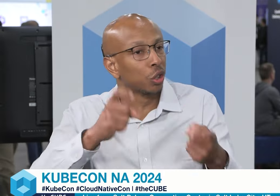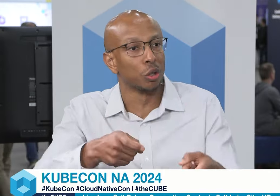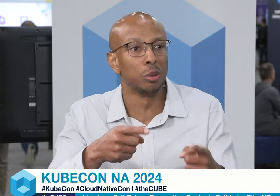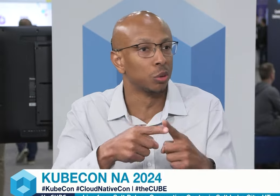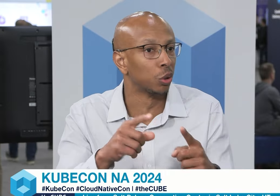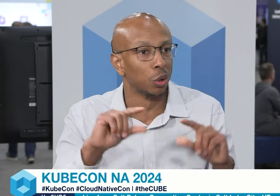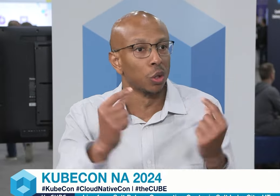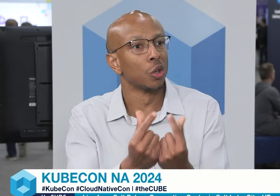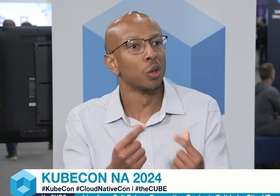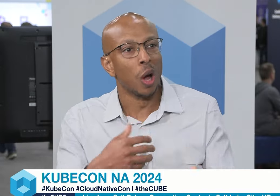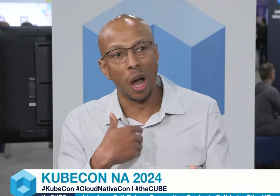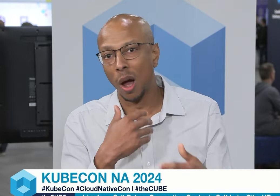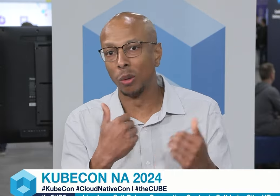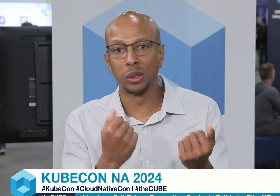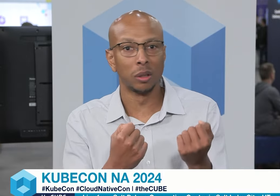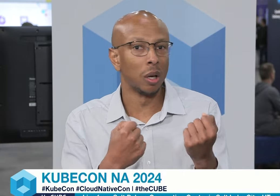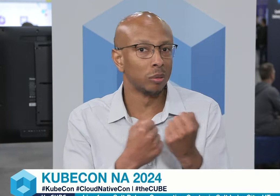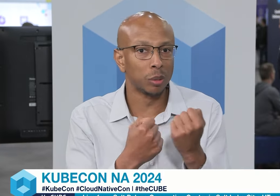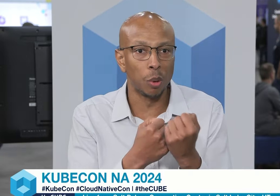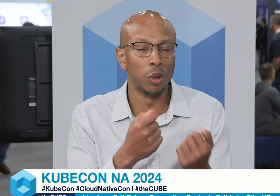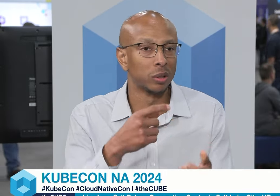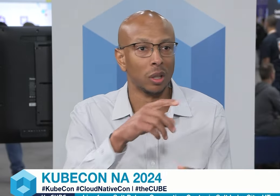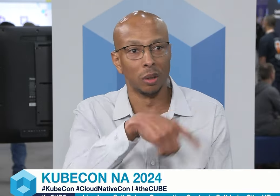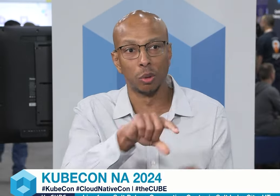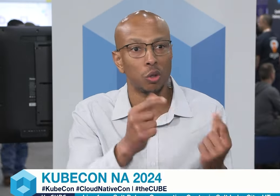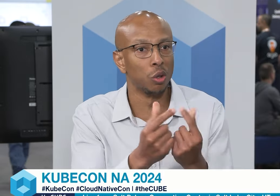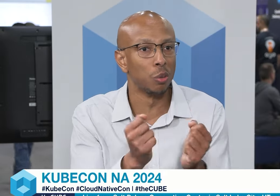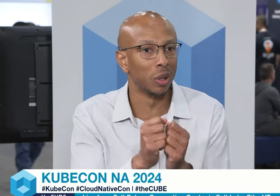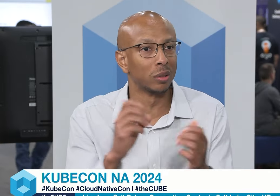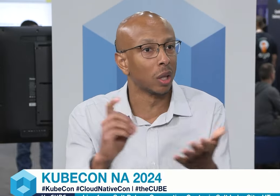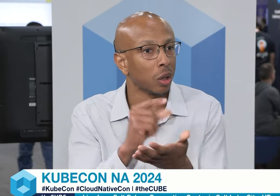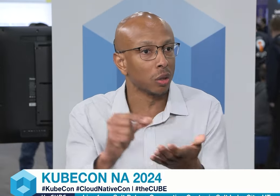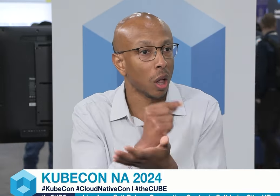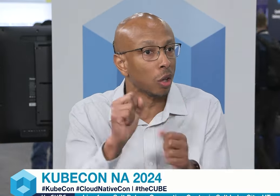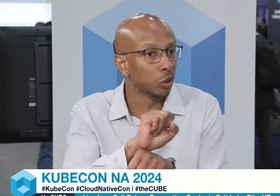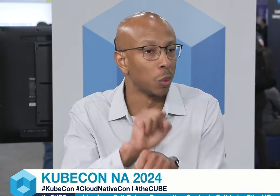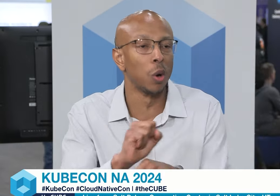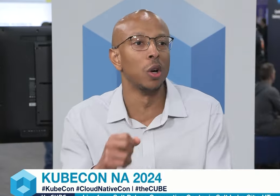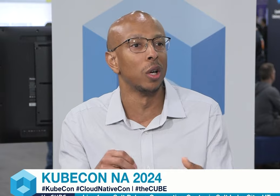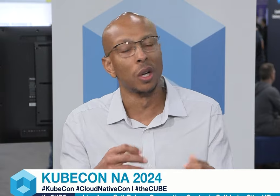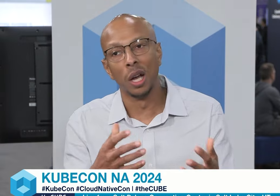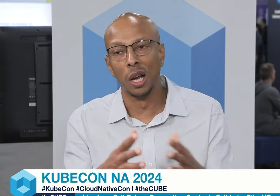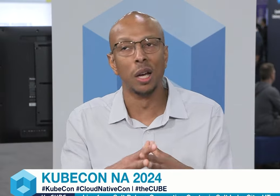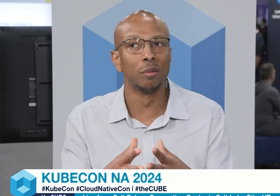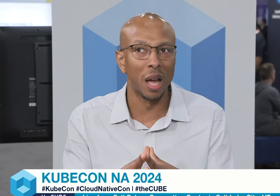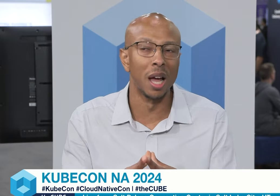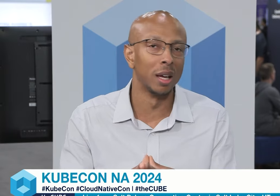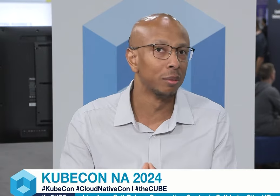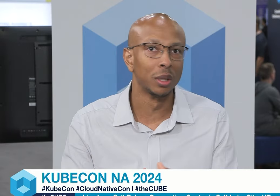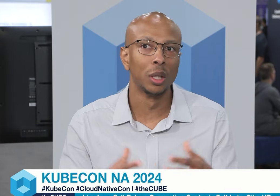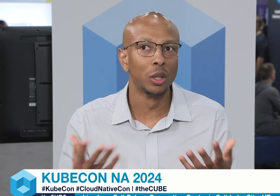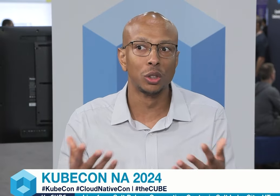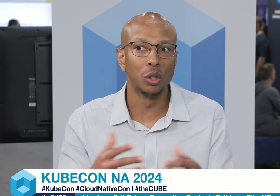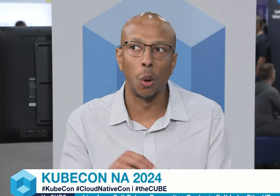so I decided to do whatever I could do, however I could contribute to the group, support them with the glossary and the work in order